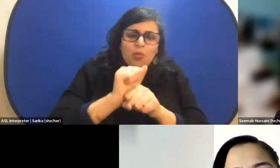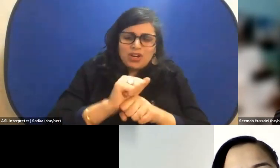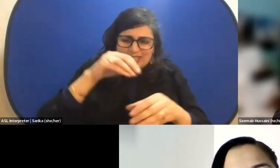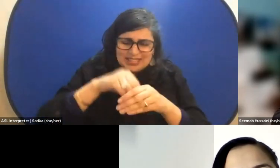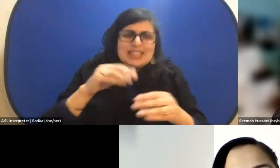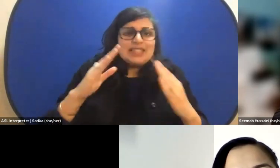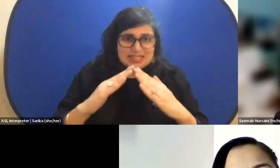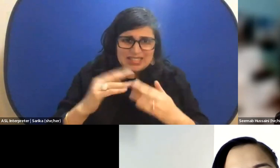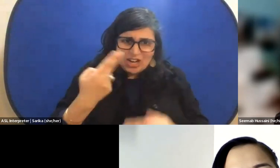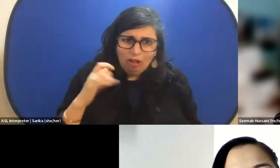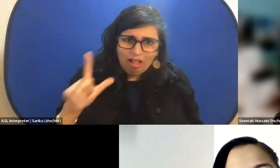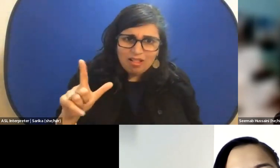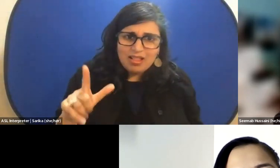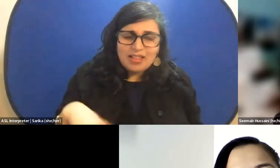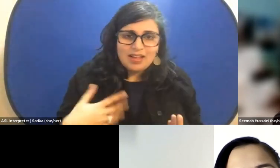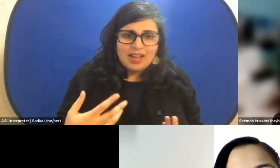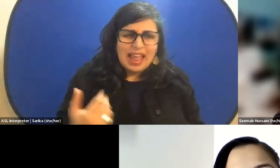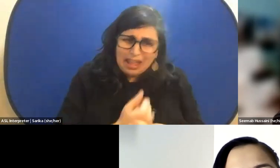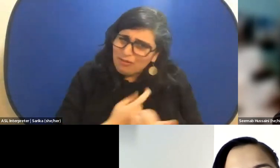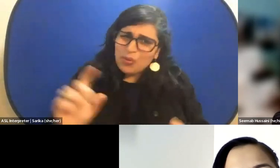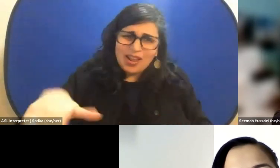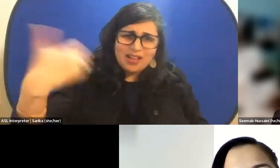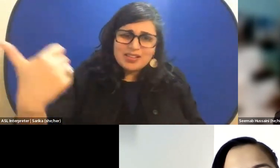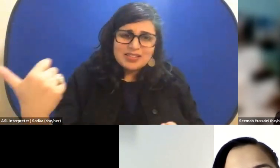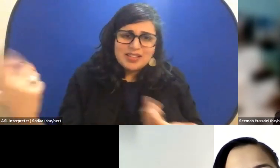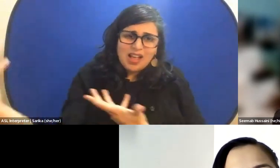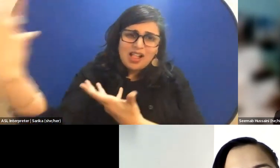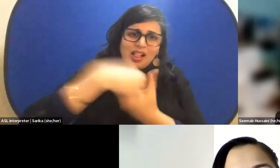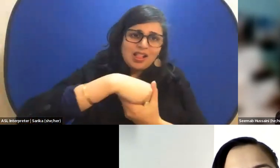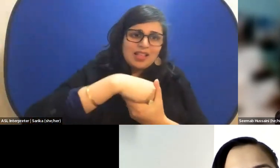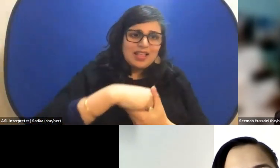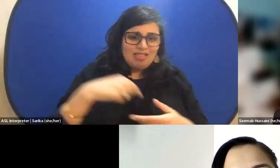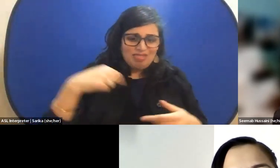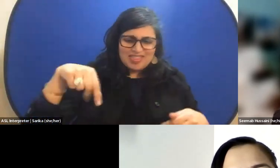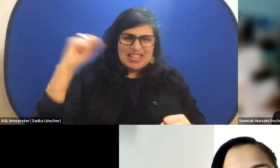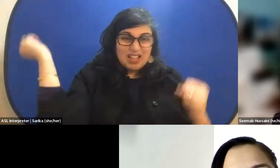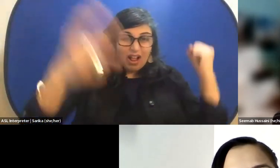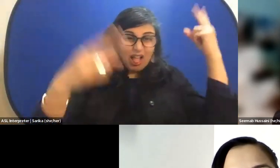protests, community organizers, legislative staffers, colleagues and friends that worked within